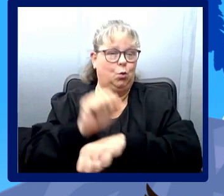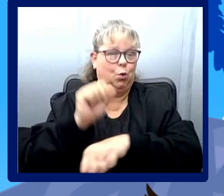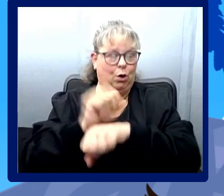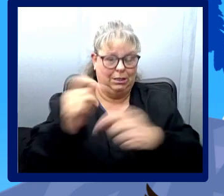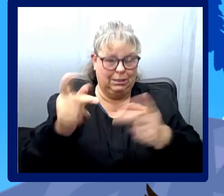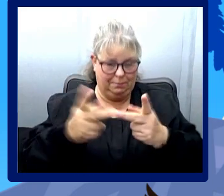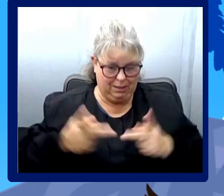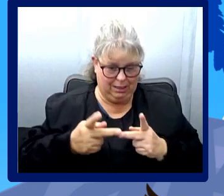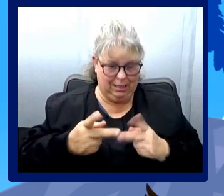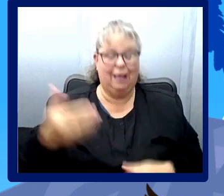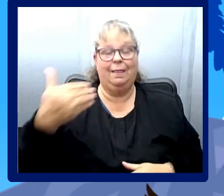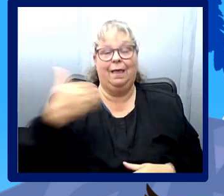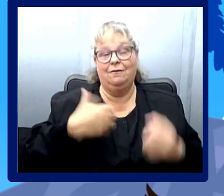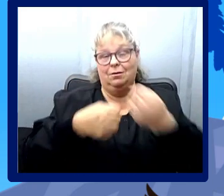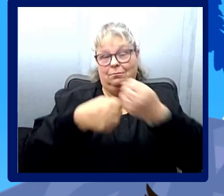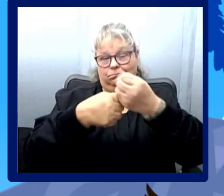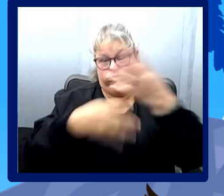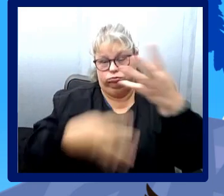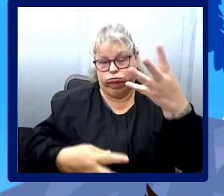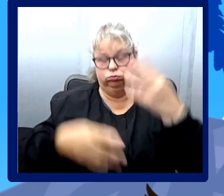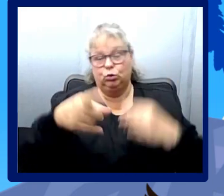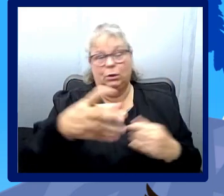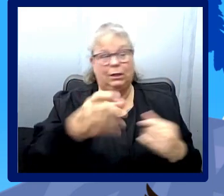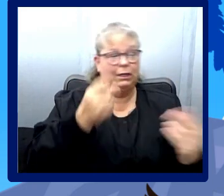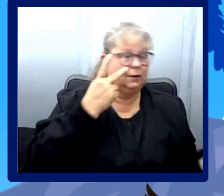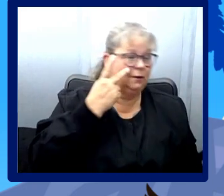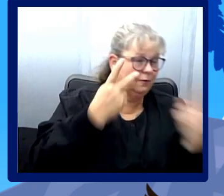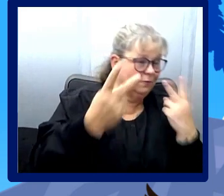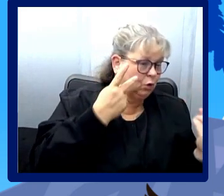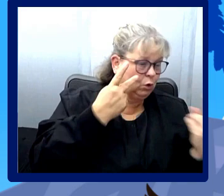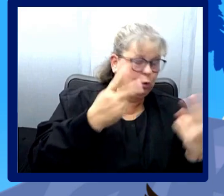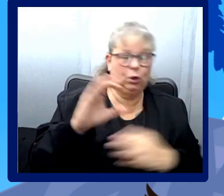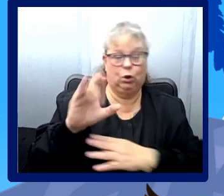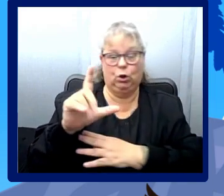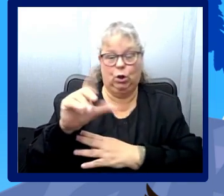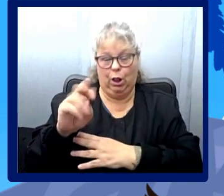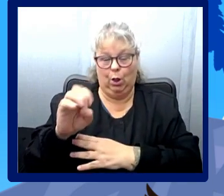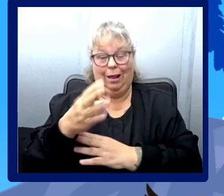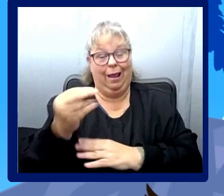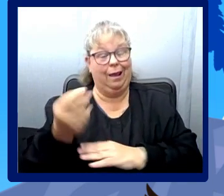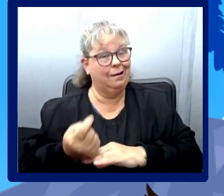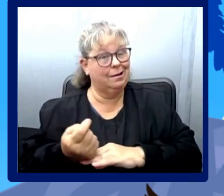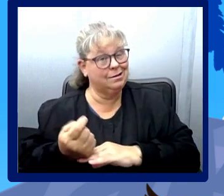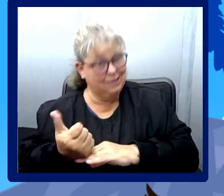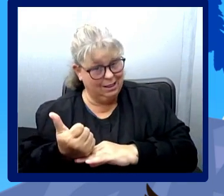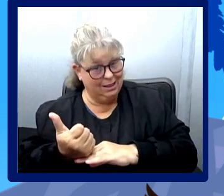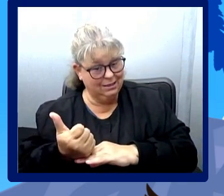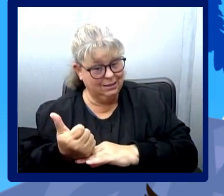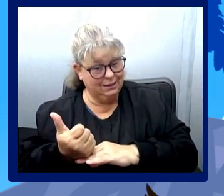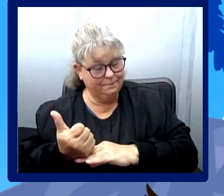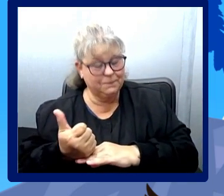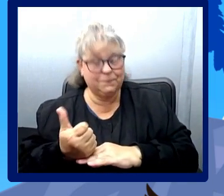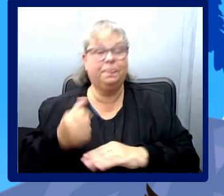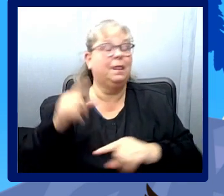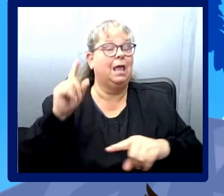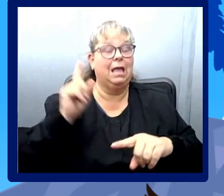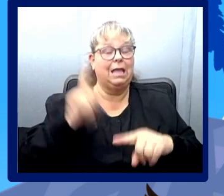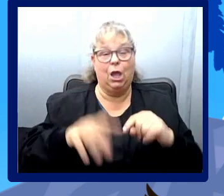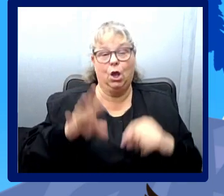that lets you view, clone and delete. However, an admin can't create a custom content type.